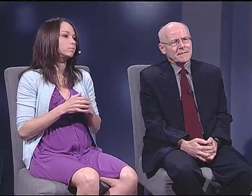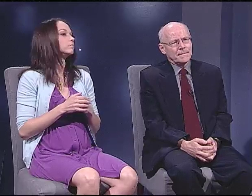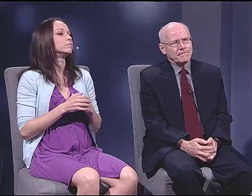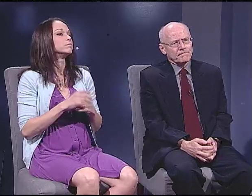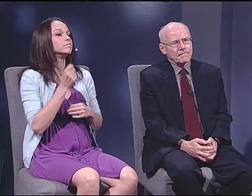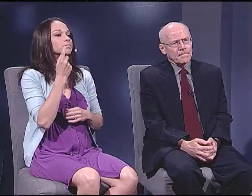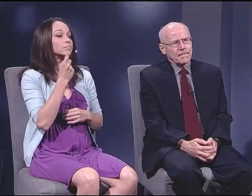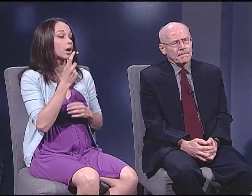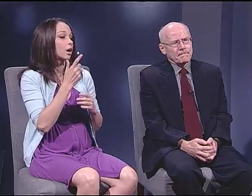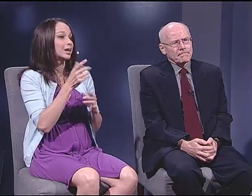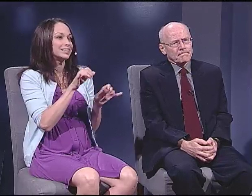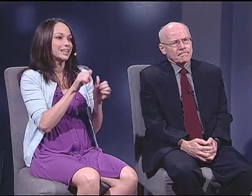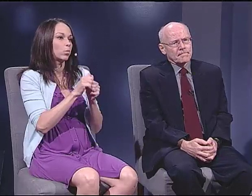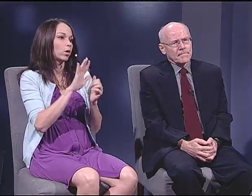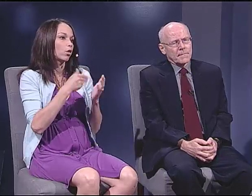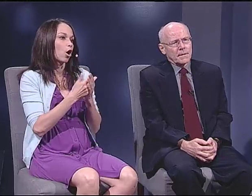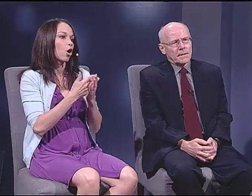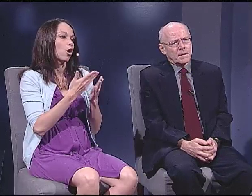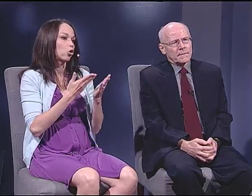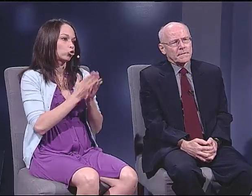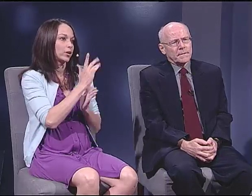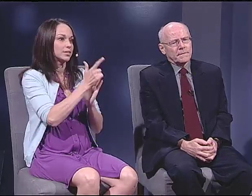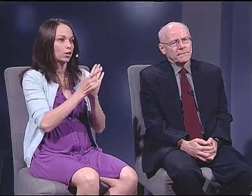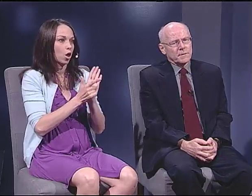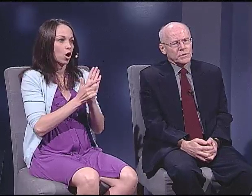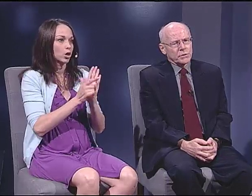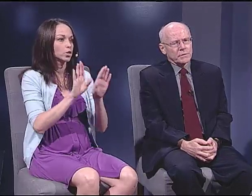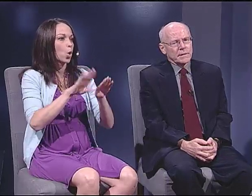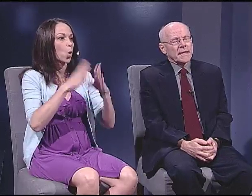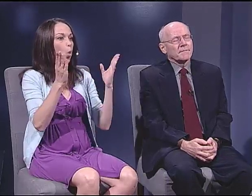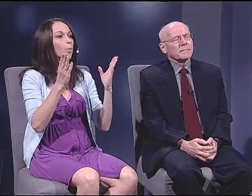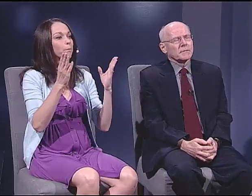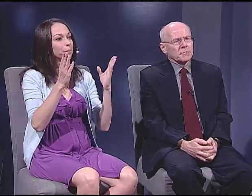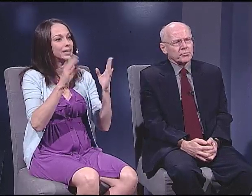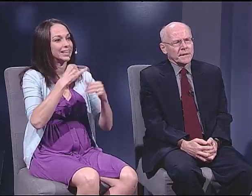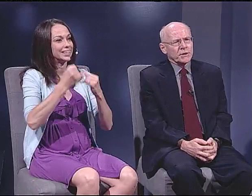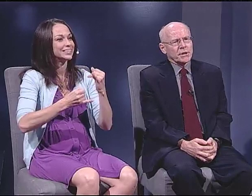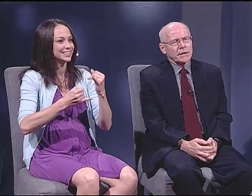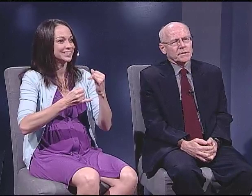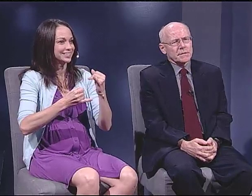and that the future, inevitably will bring changes